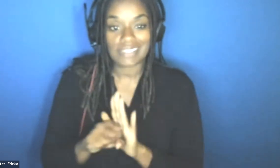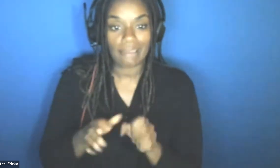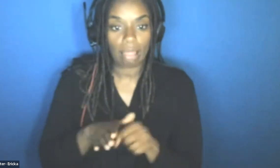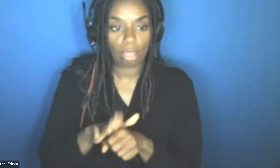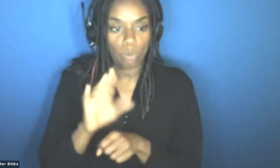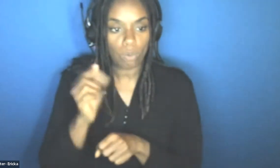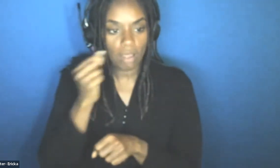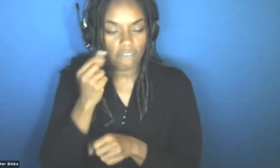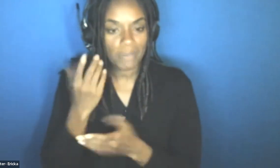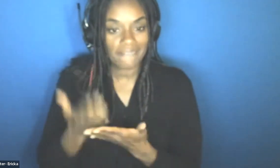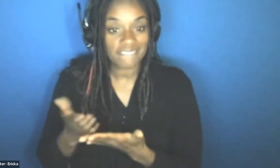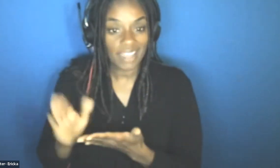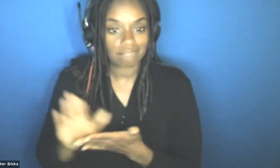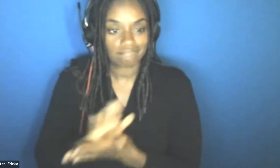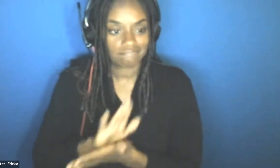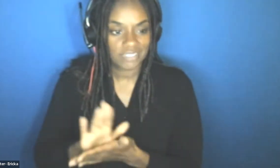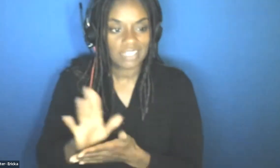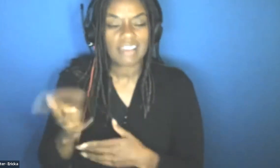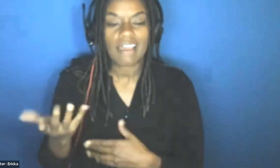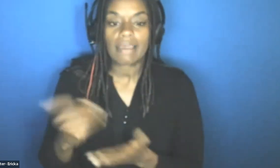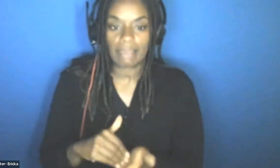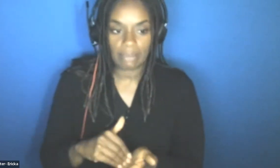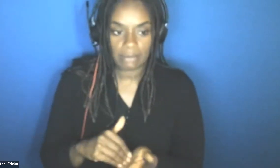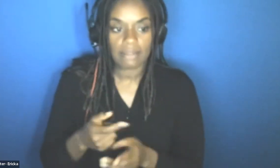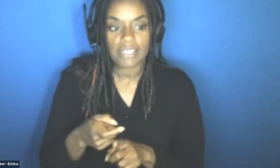The ADA, addiction, and recovery fact sheet from the Ada National Network.